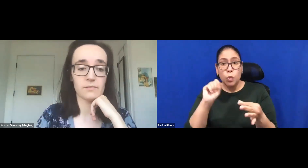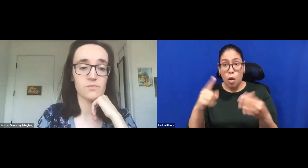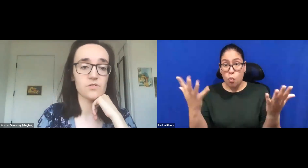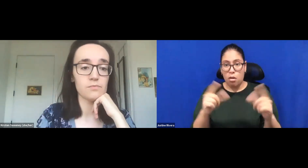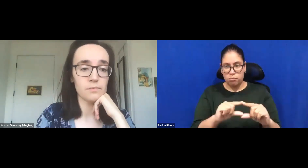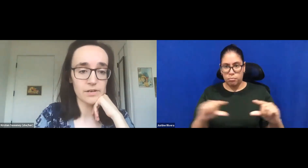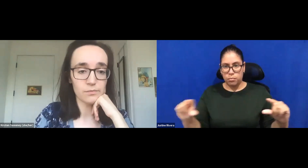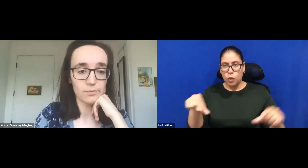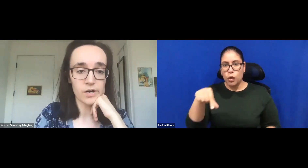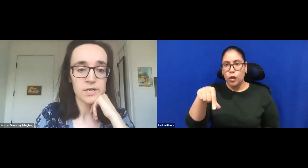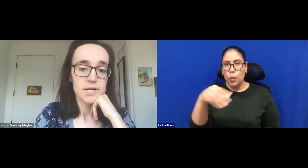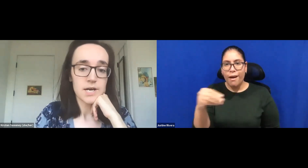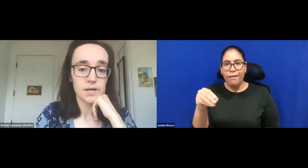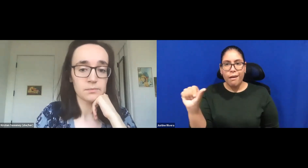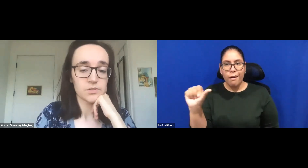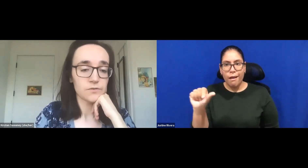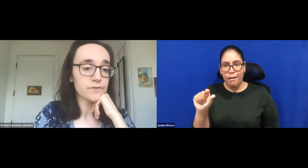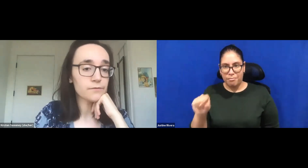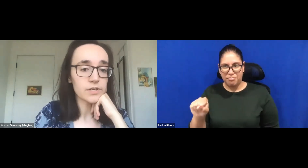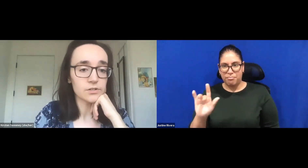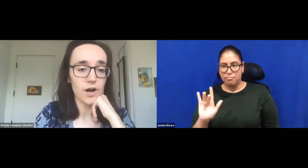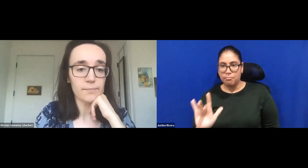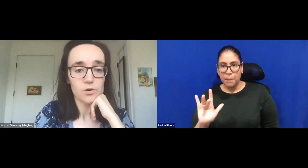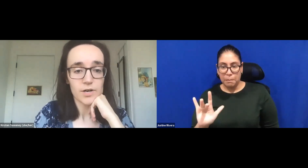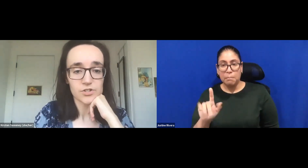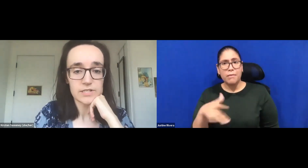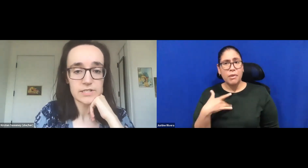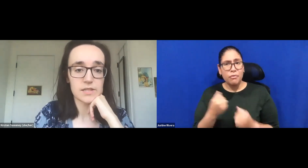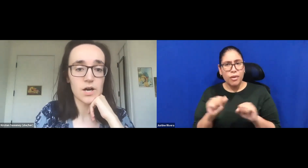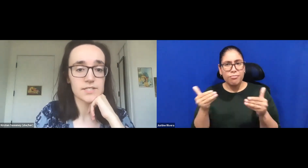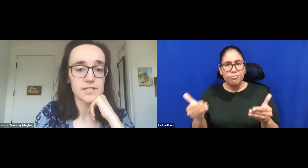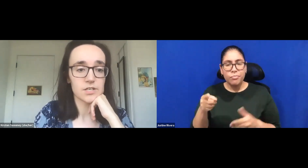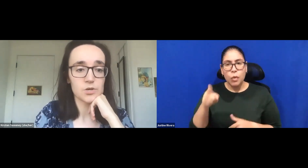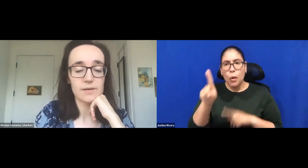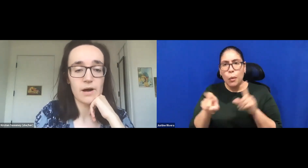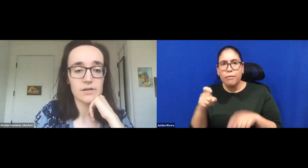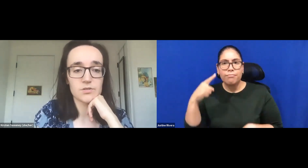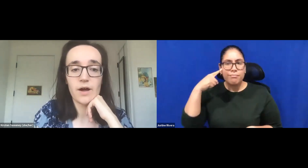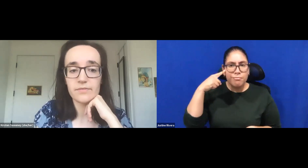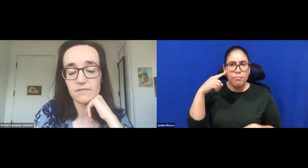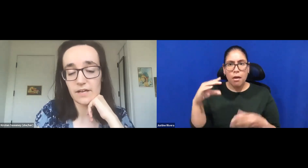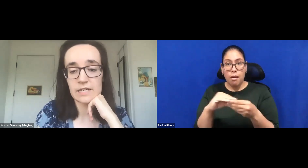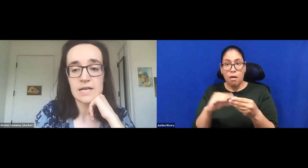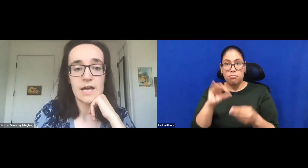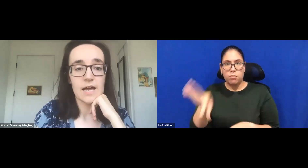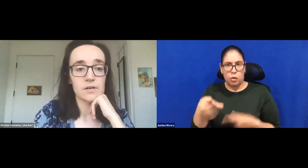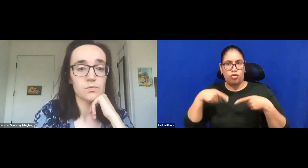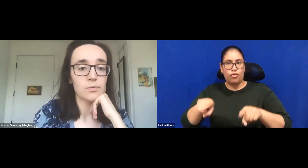your bottom Zoom menu bar. So feel free to drop your questions and thoughts in the Q&A box throughout the event. And we